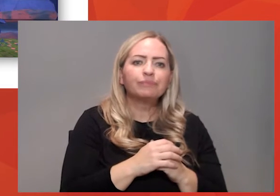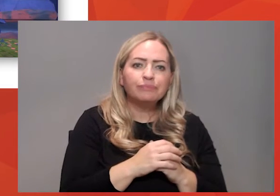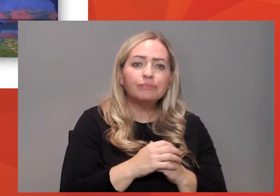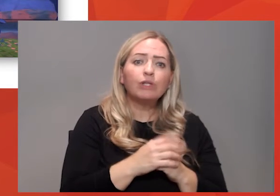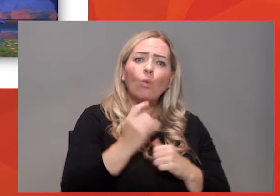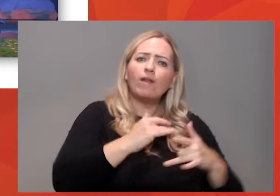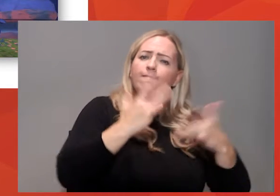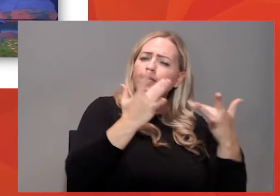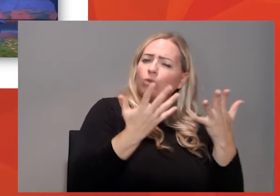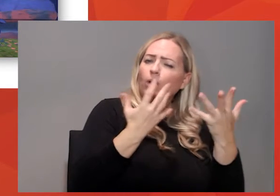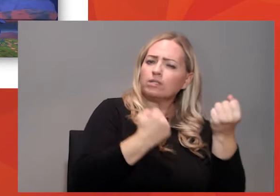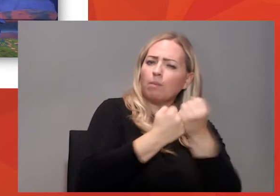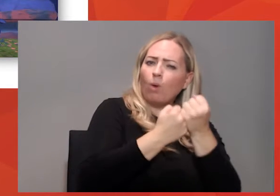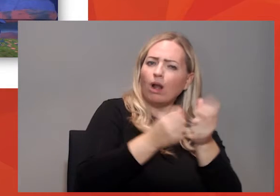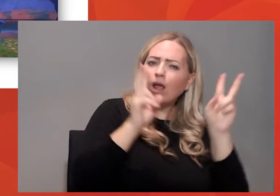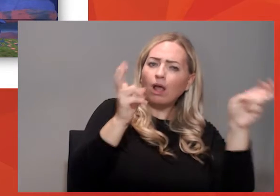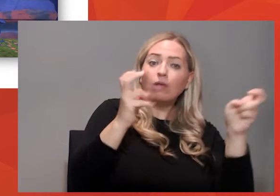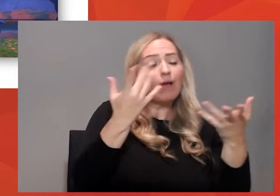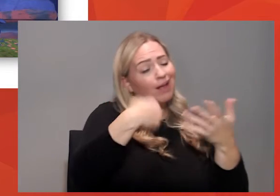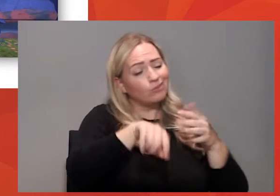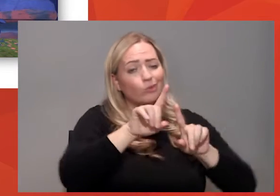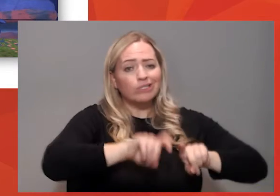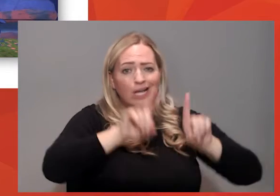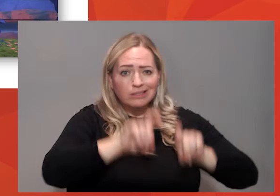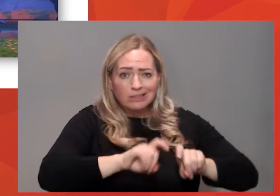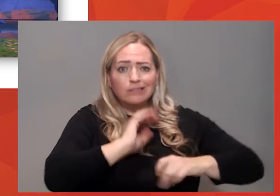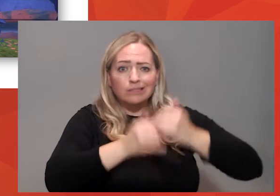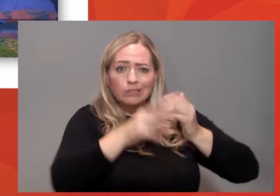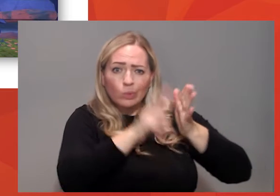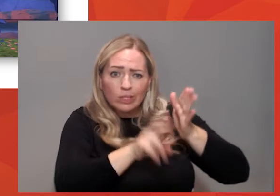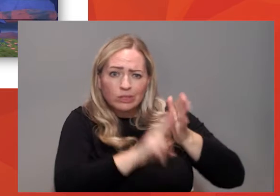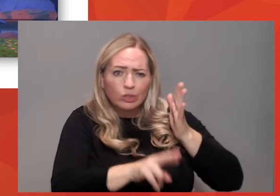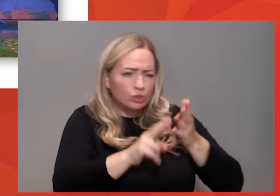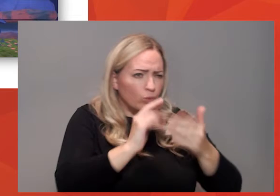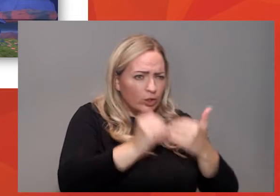"What events do we want to support?" Again, we were testing a lot and running through the different components